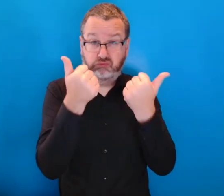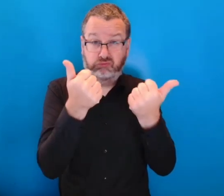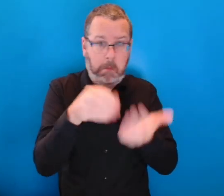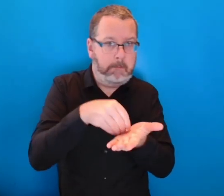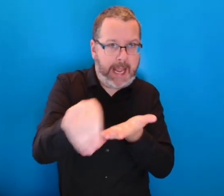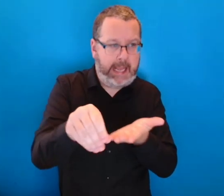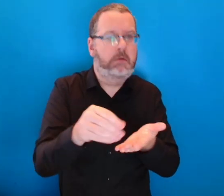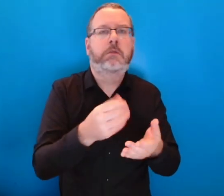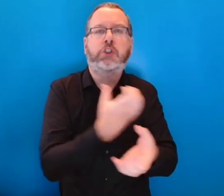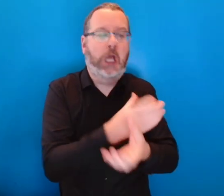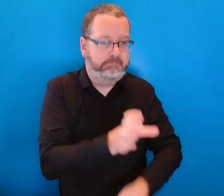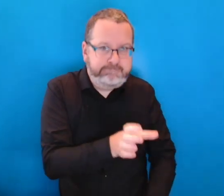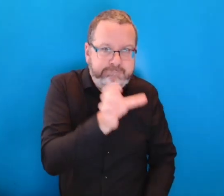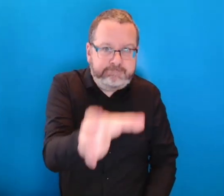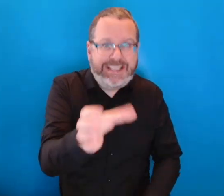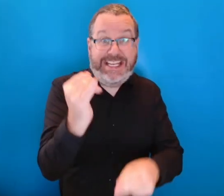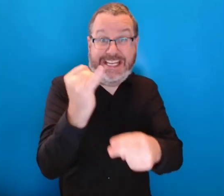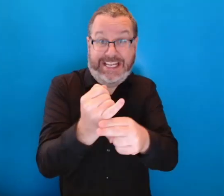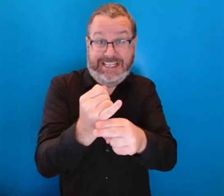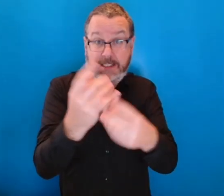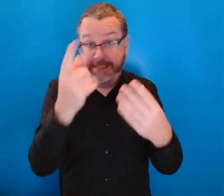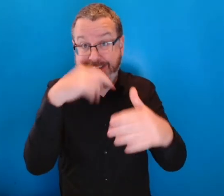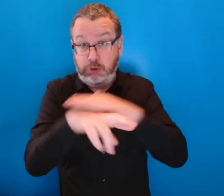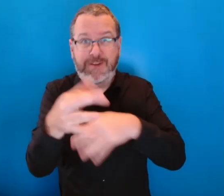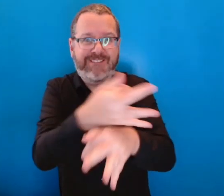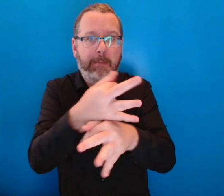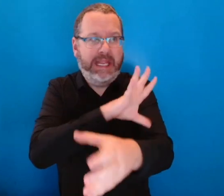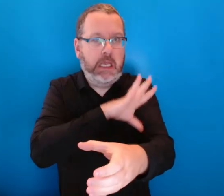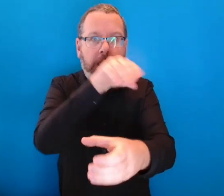paid for their deaf children to be educated in the family of tutors.